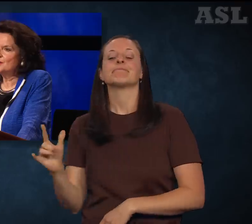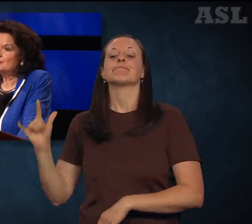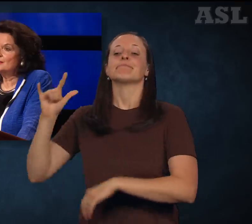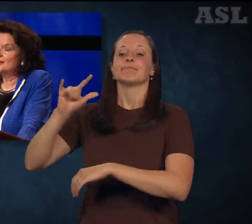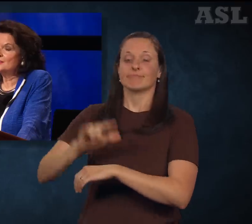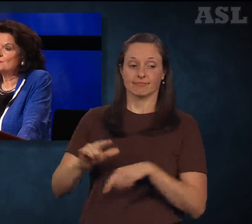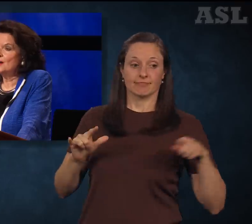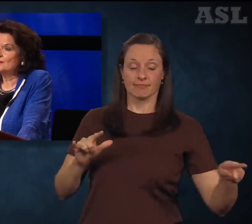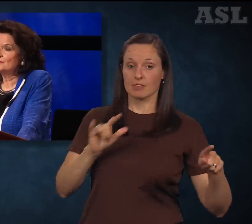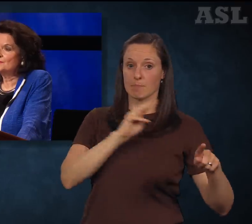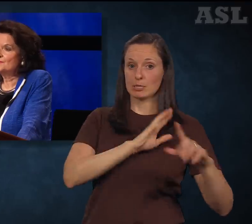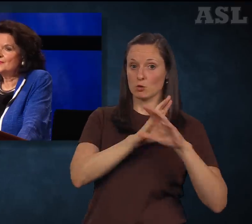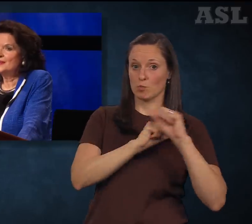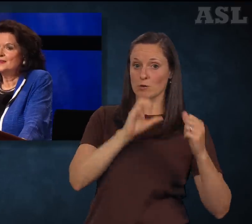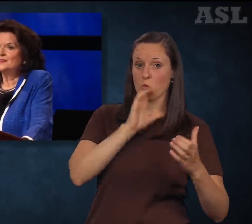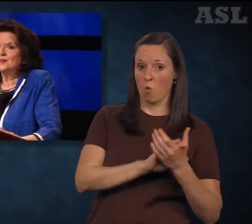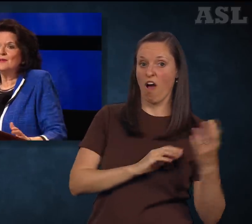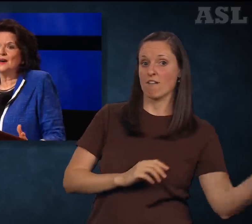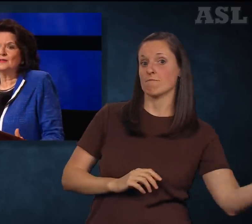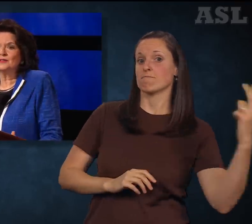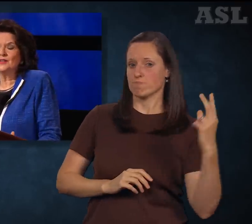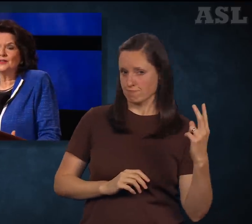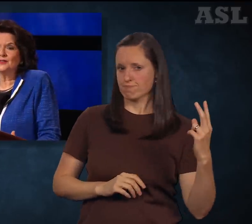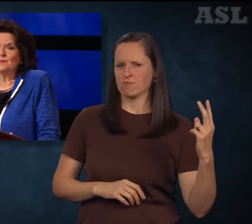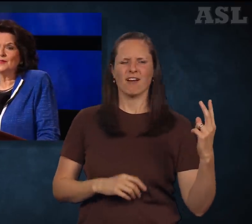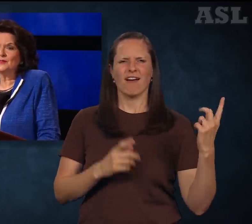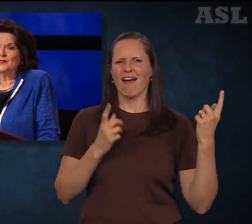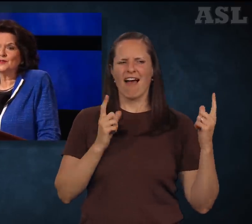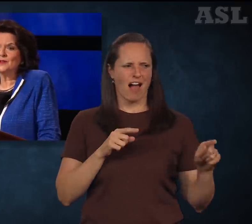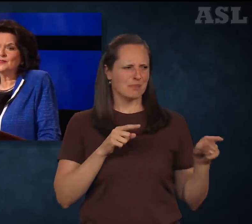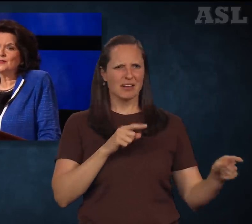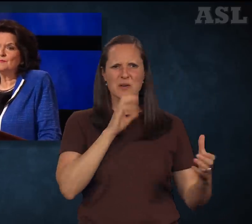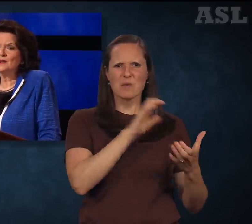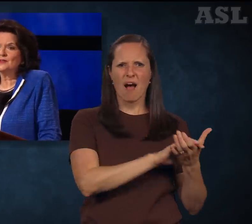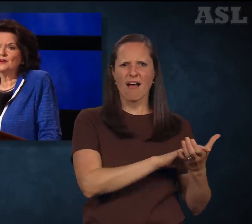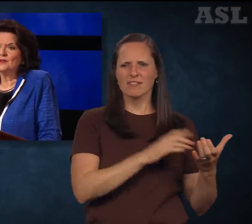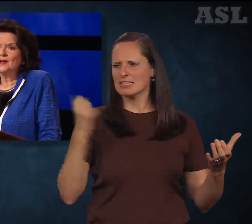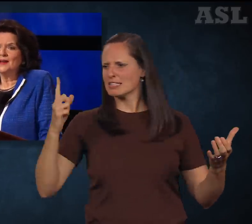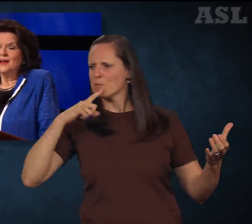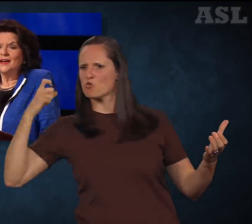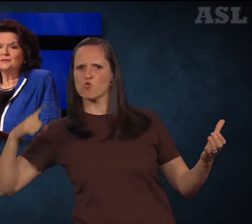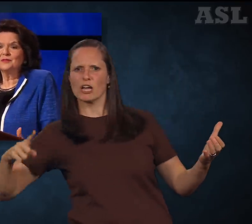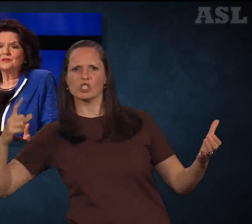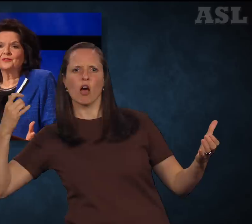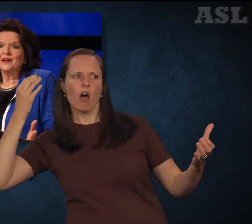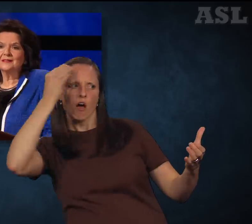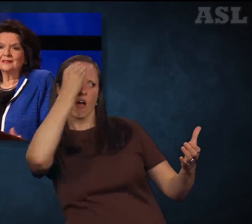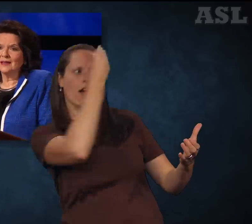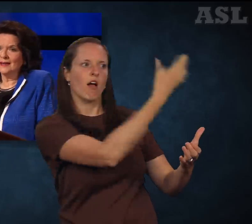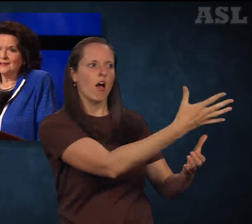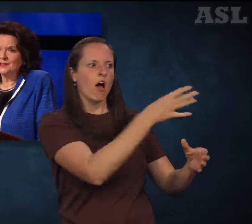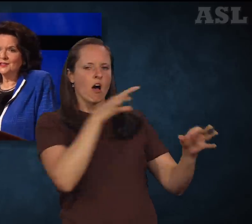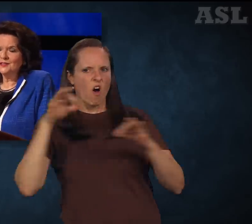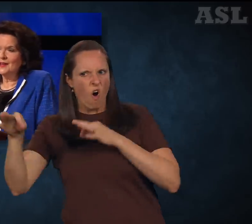GOT OFF THE PLANE WERE THE MISSION PRESIDENT AND HIS WIFE.